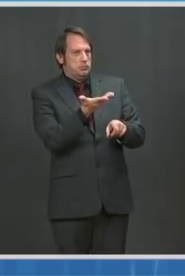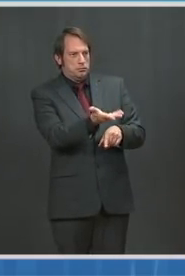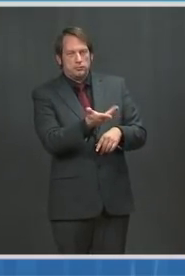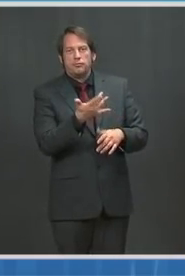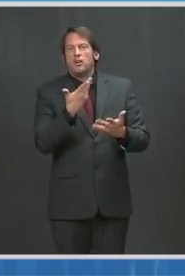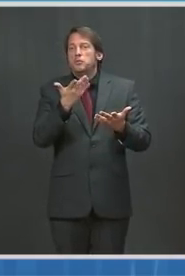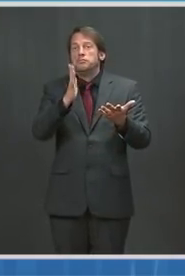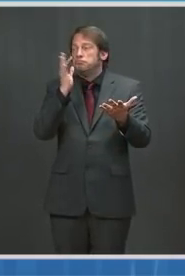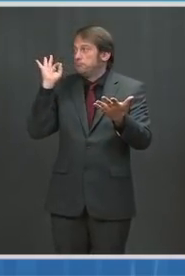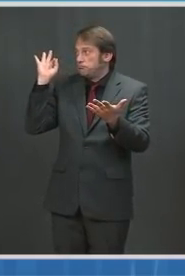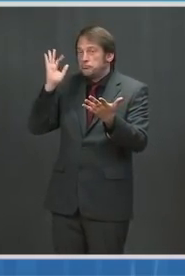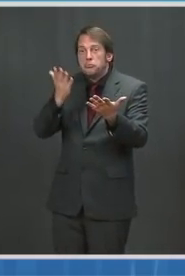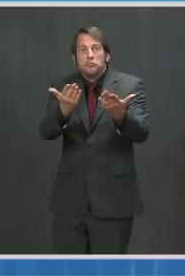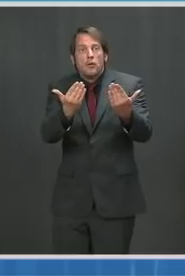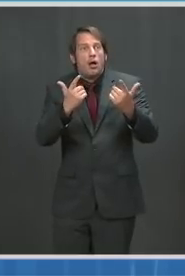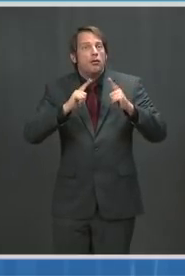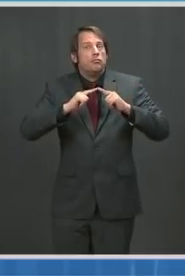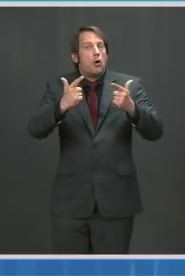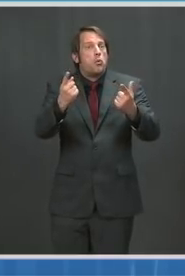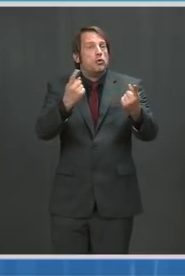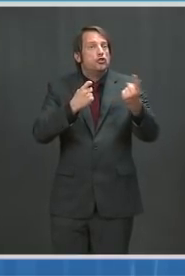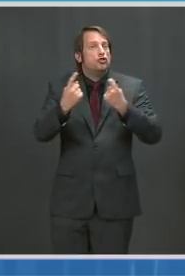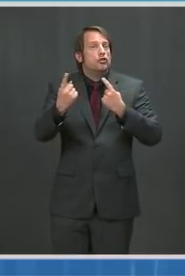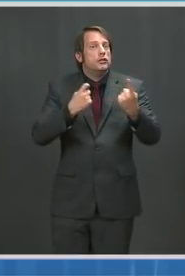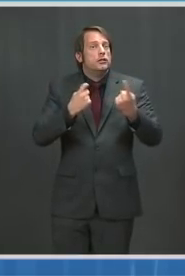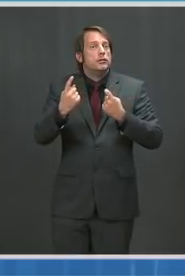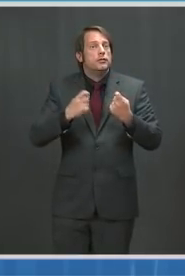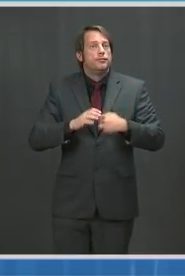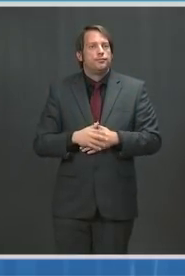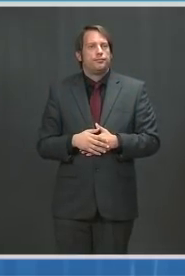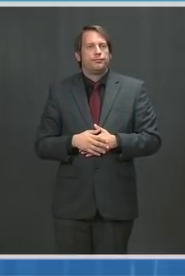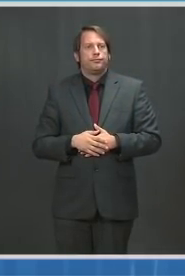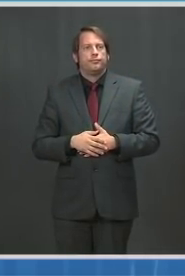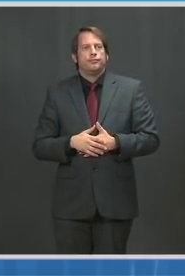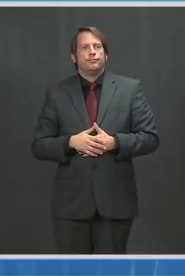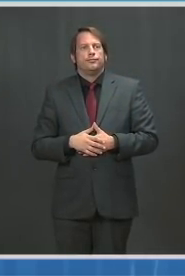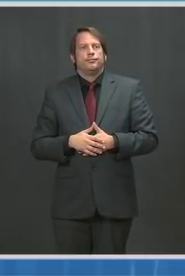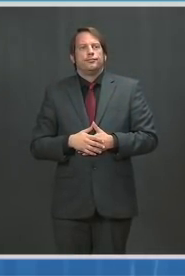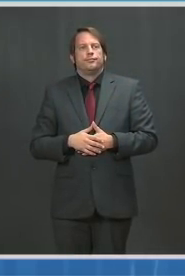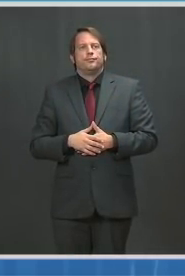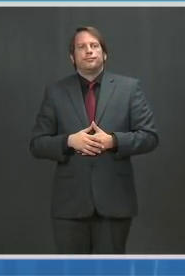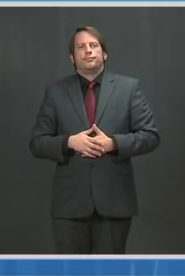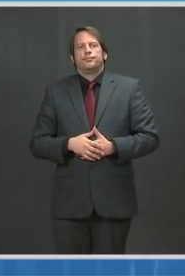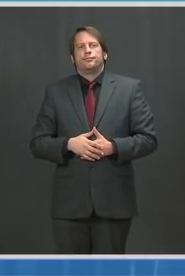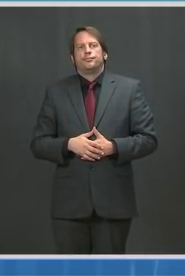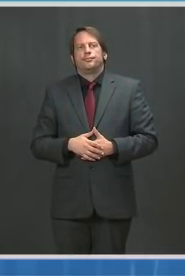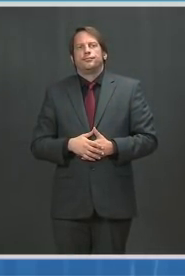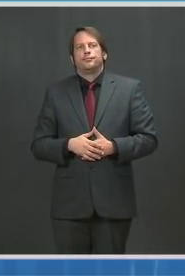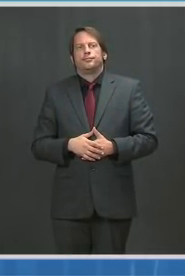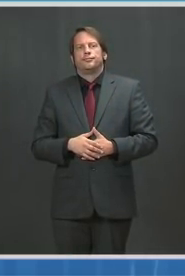Moderator: Let's go to Anjalee Khemlani at Yahoo Finance. The Press: Thank you all, and thanks for taking the questions.